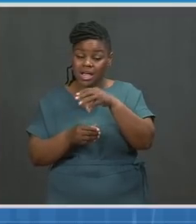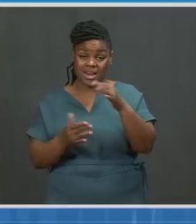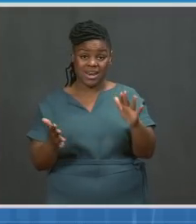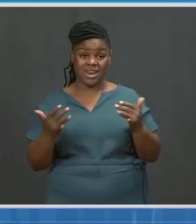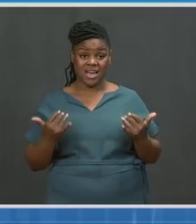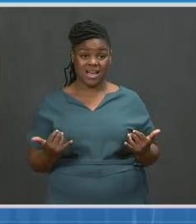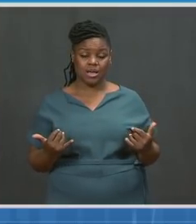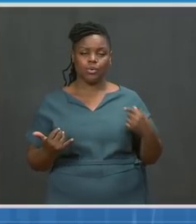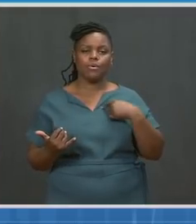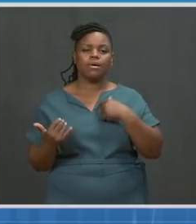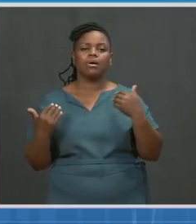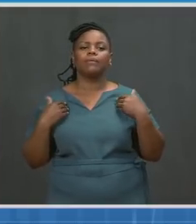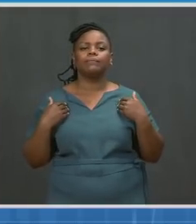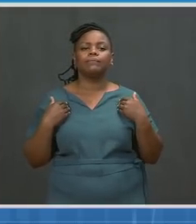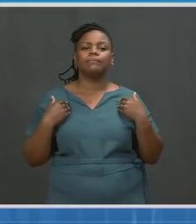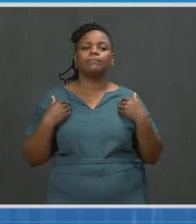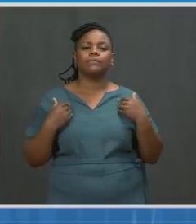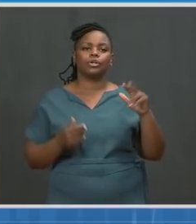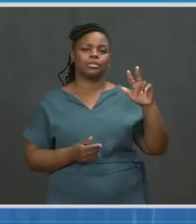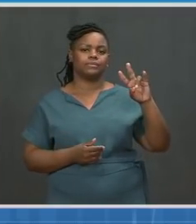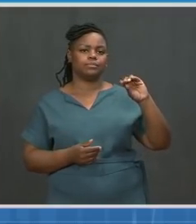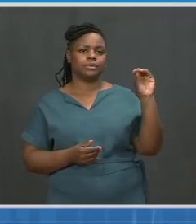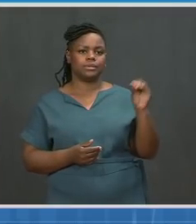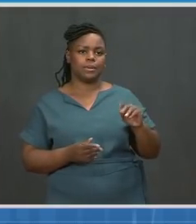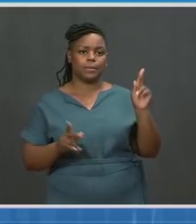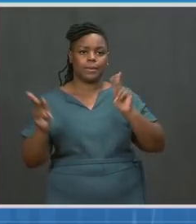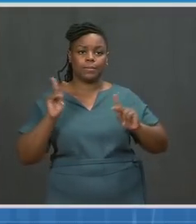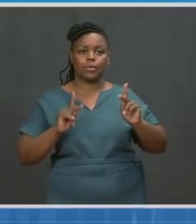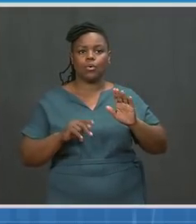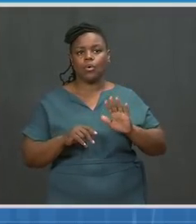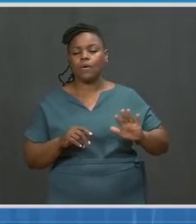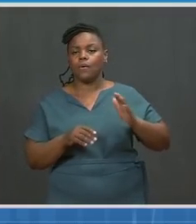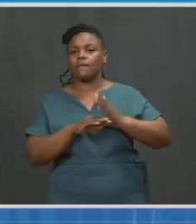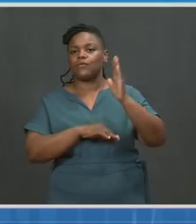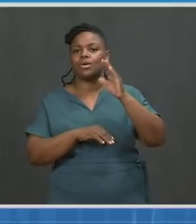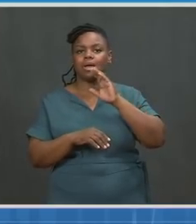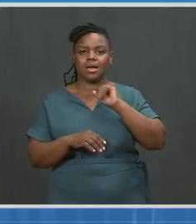37 percent of people over the age of 18 fully vaccinated